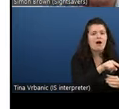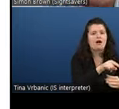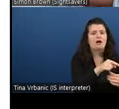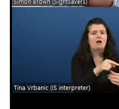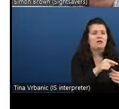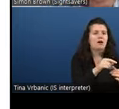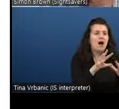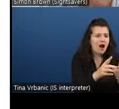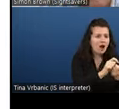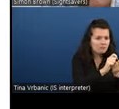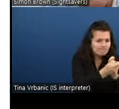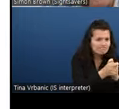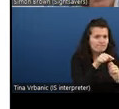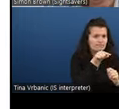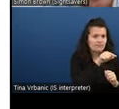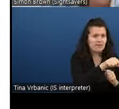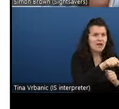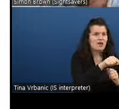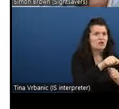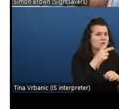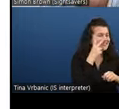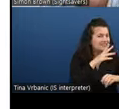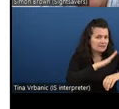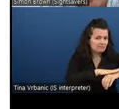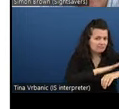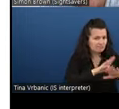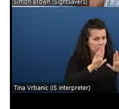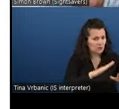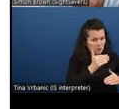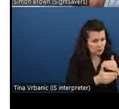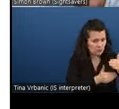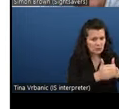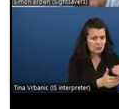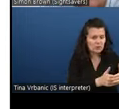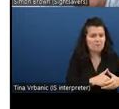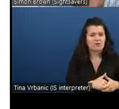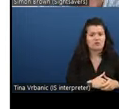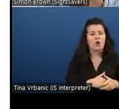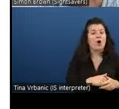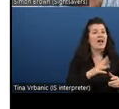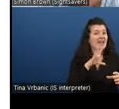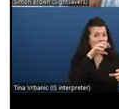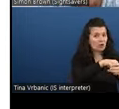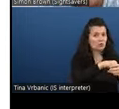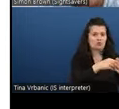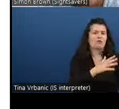and taking them. The inclusion beyond urban spaces, and relatively limited opportunities